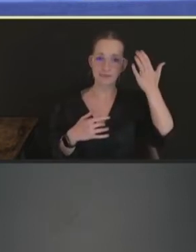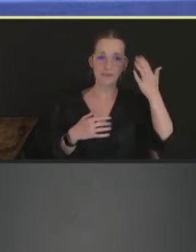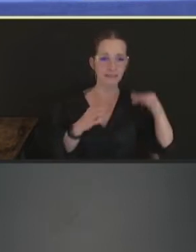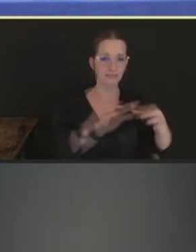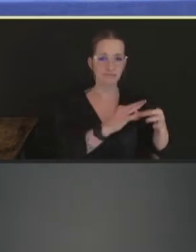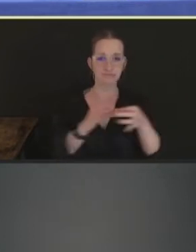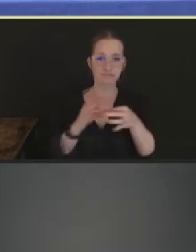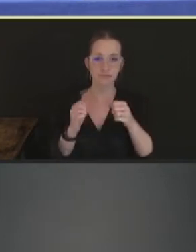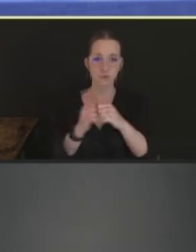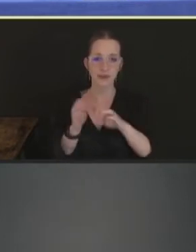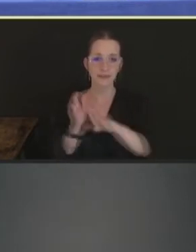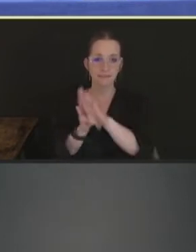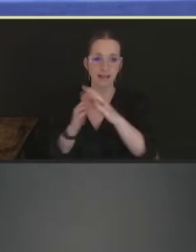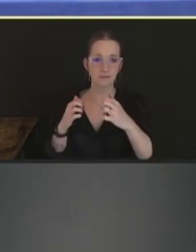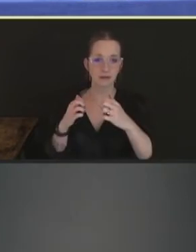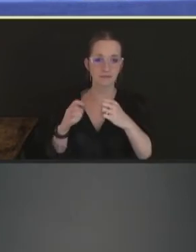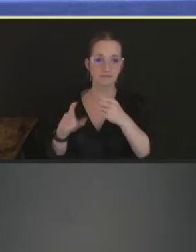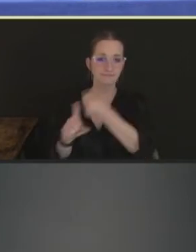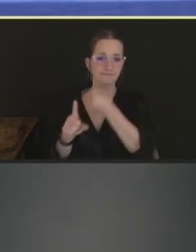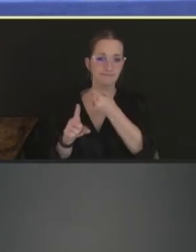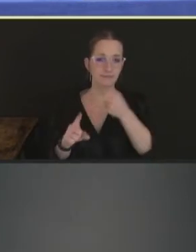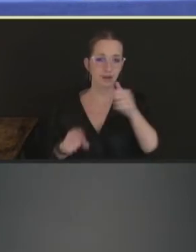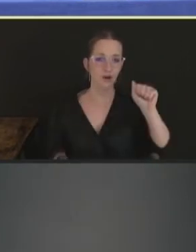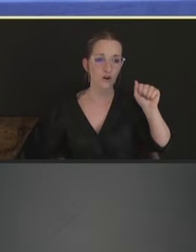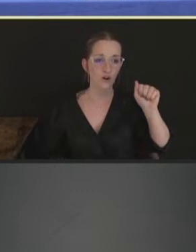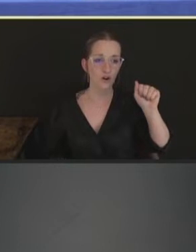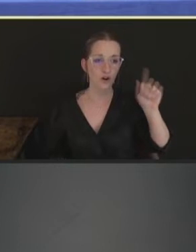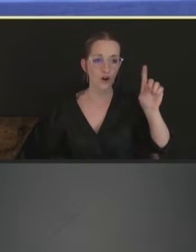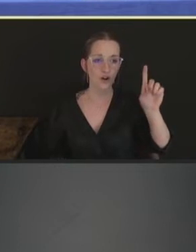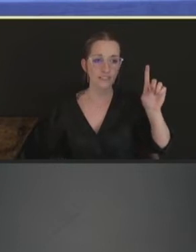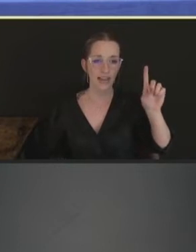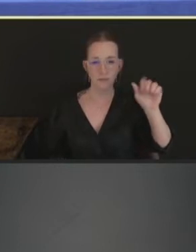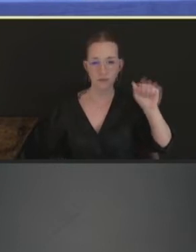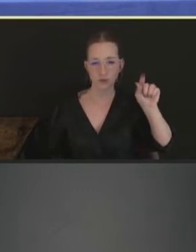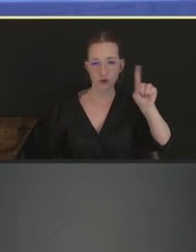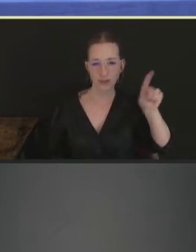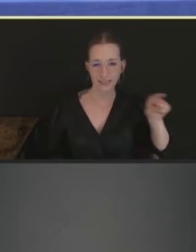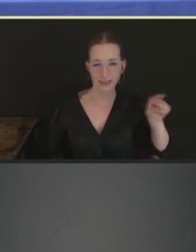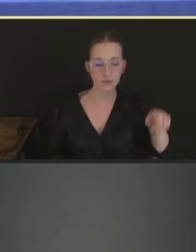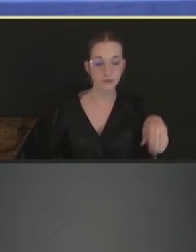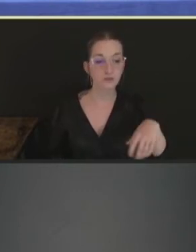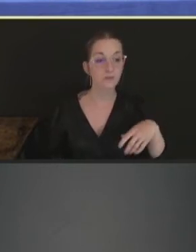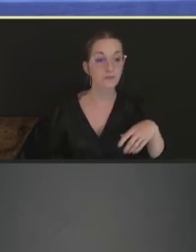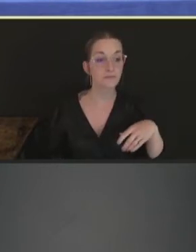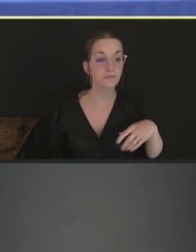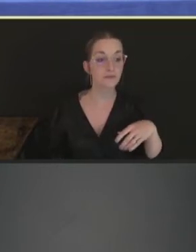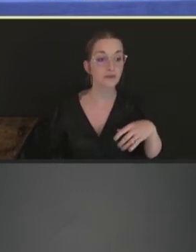What does HSV 1 do?